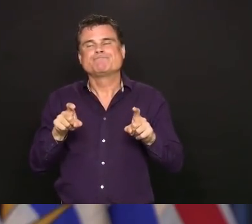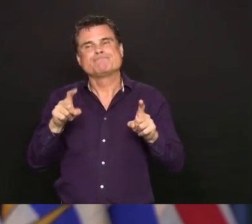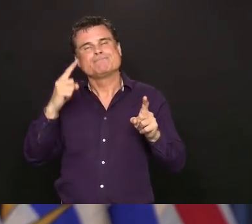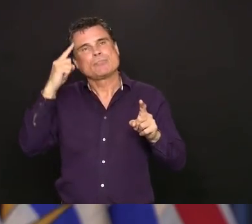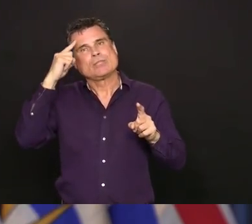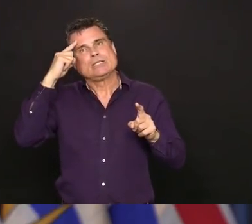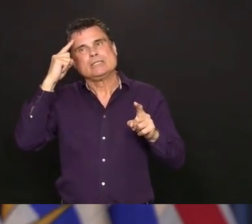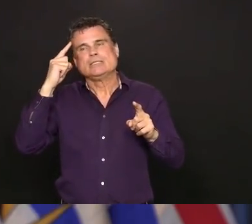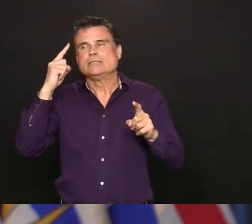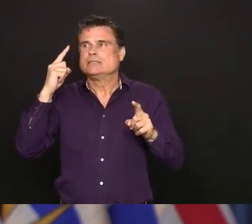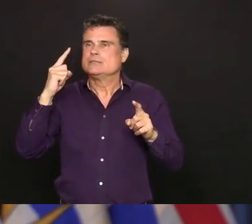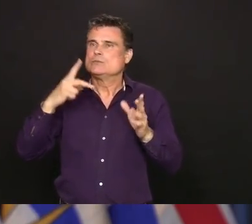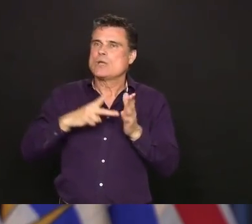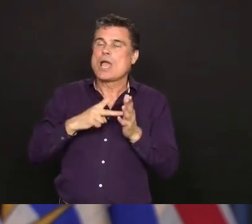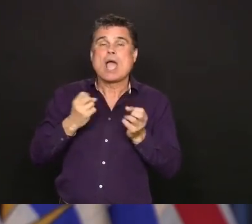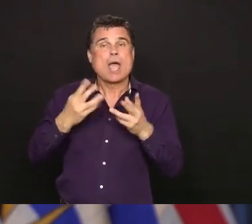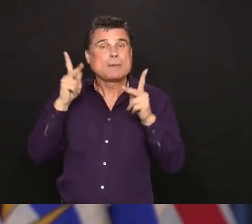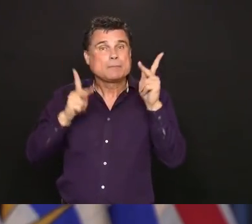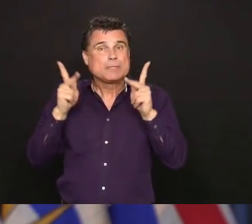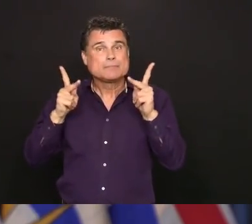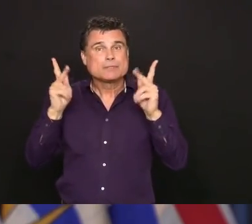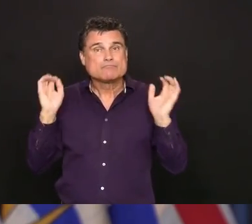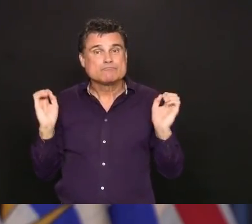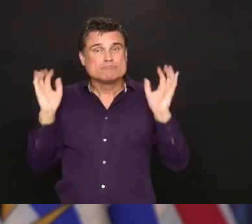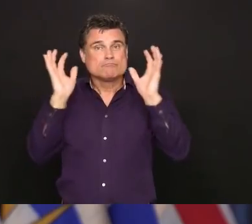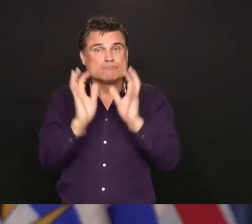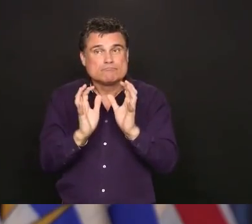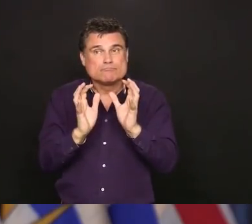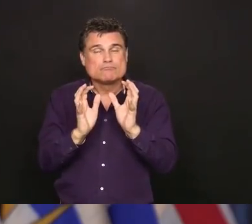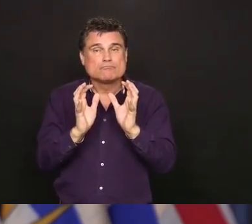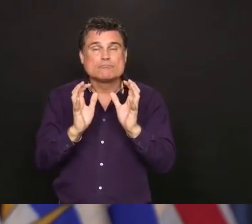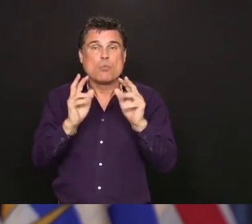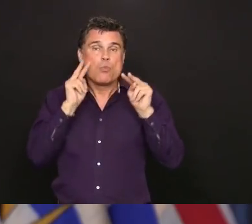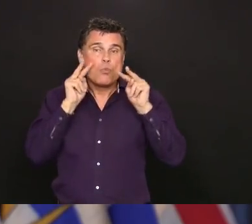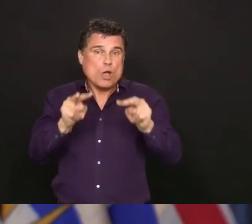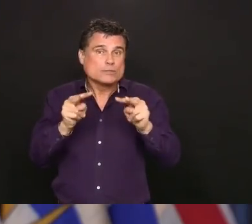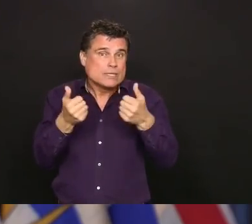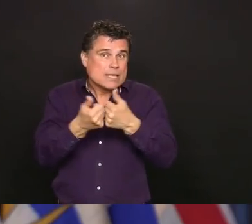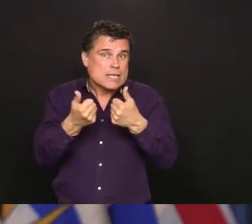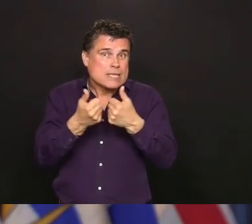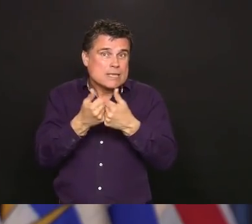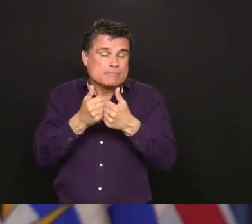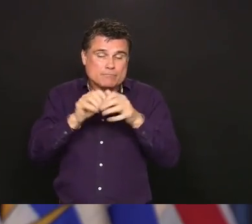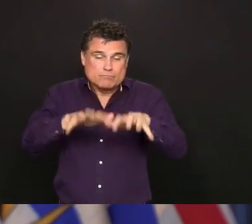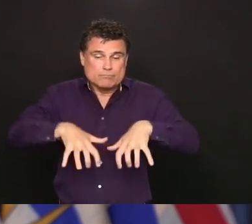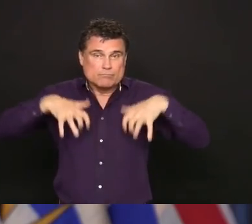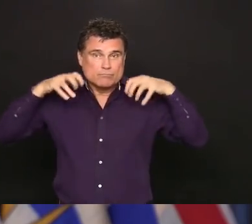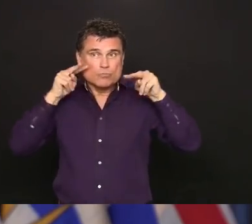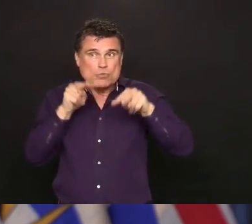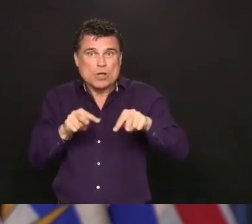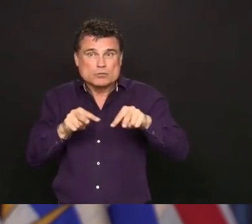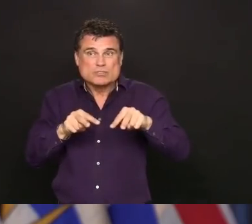limit that for this summer for the coming year, so that we don't have large crowds watching games, for example.